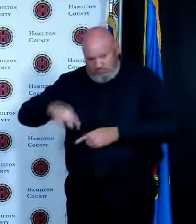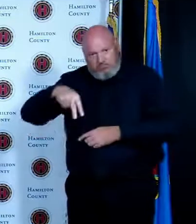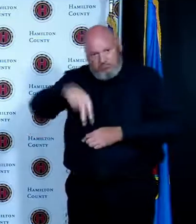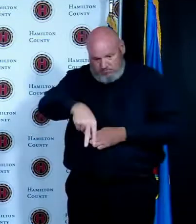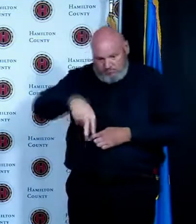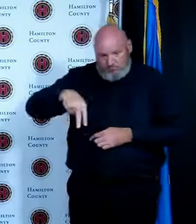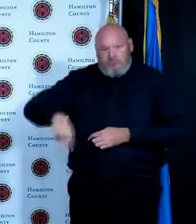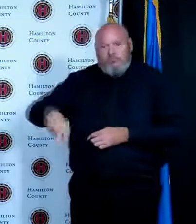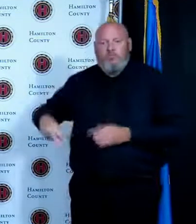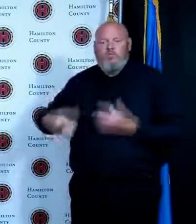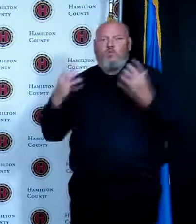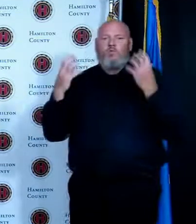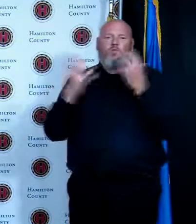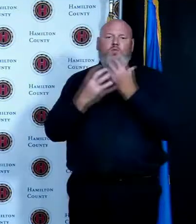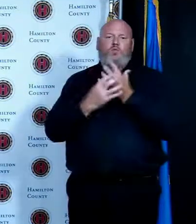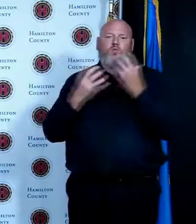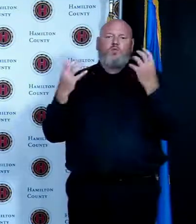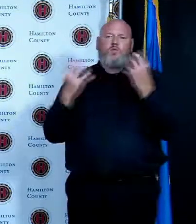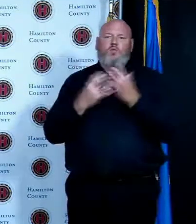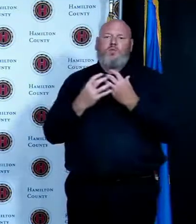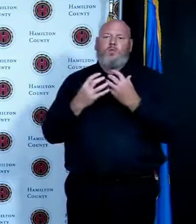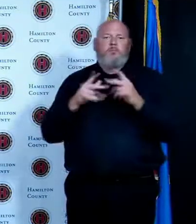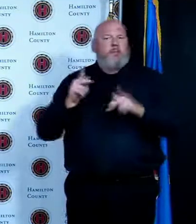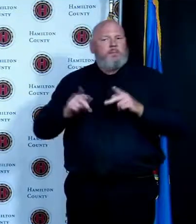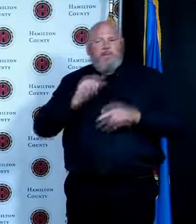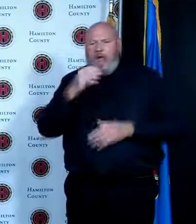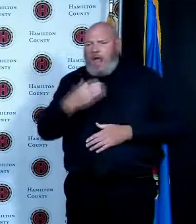want to say that while we are worried about a spike in